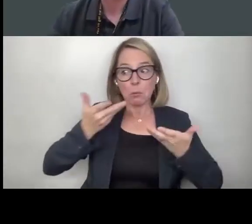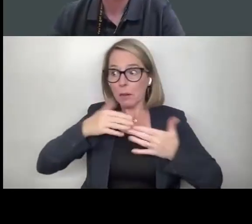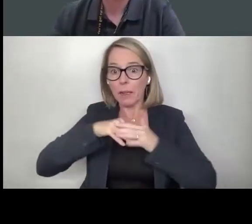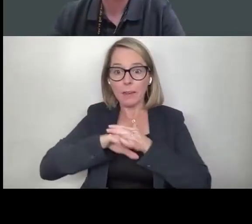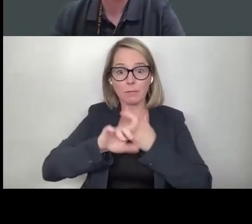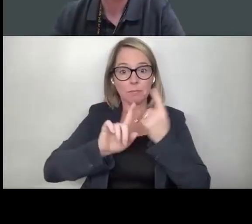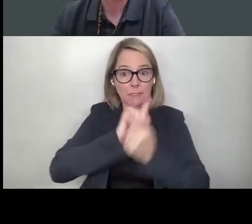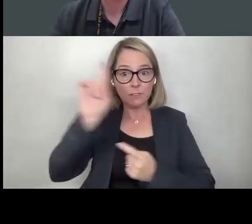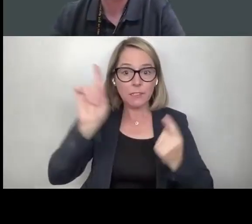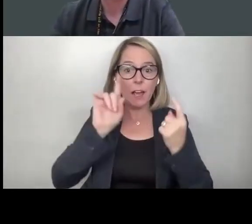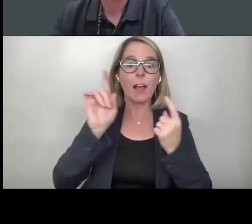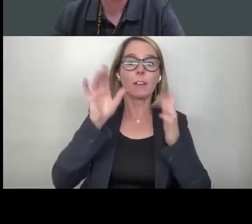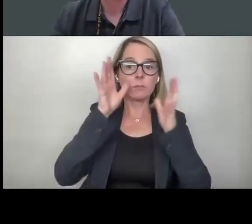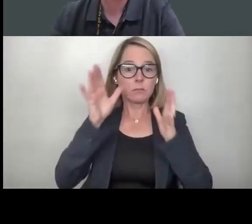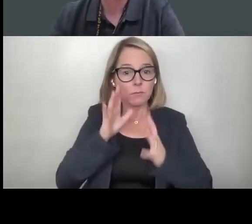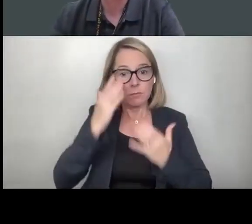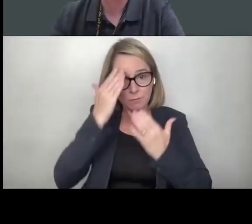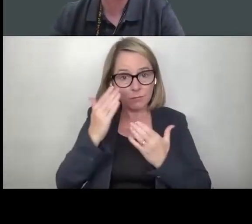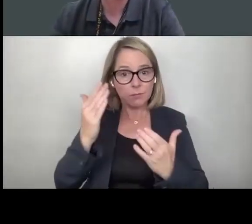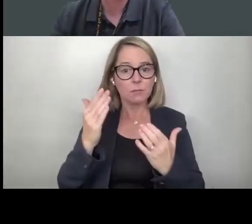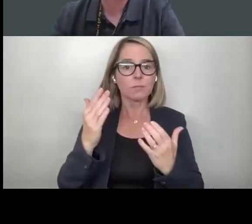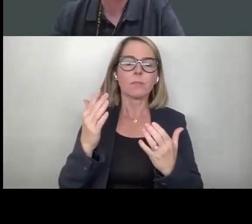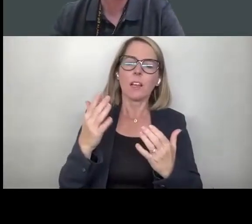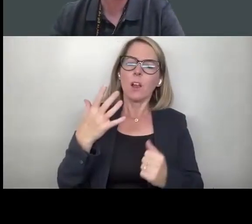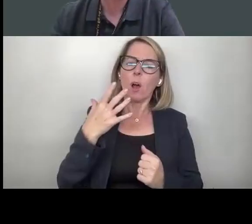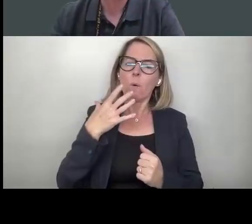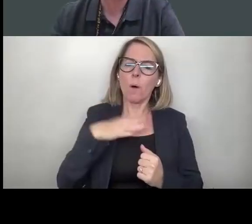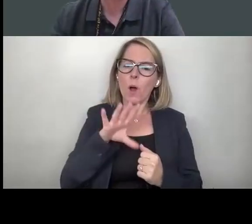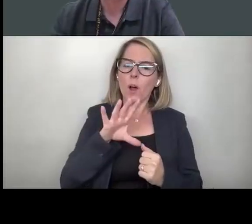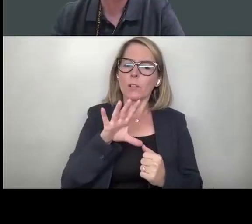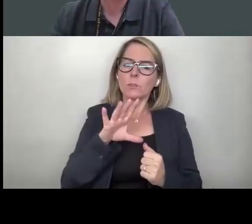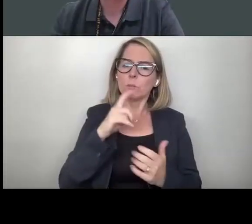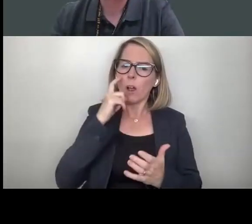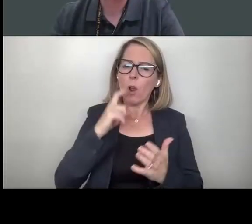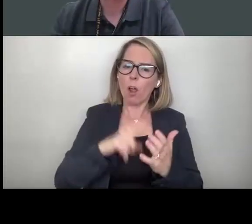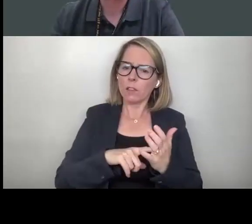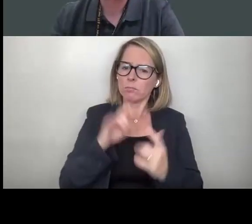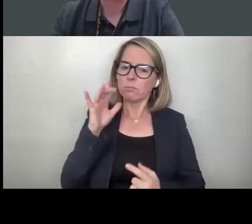acknowledge the significance of intellectual disability for community, and acknowledge